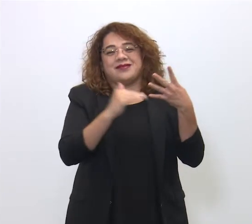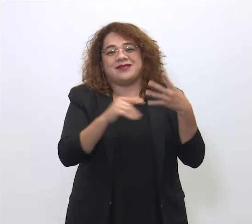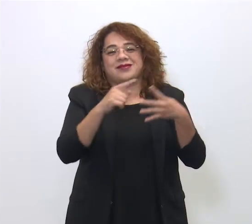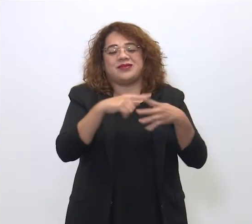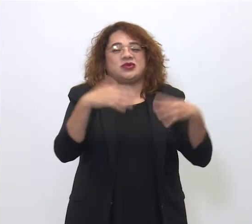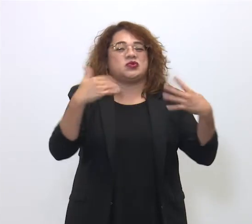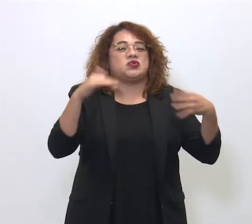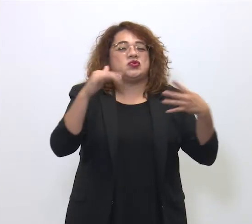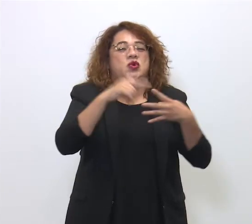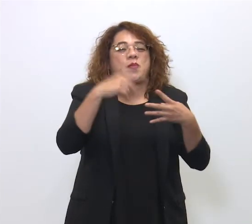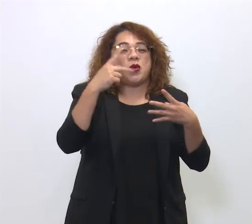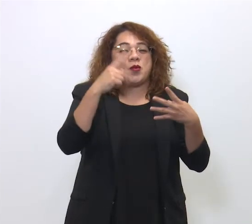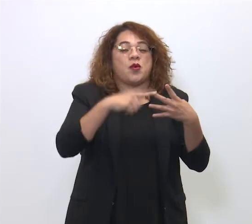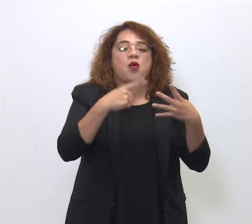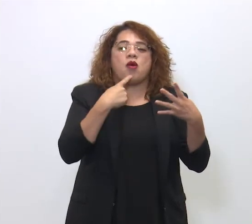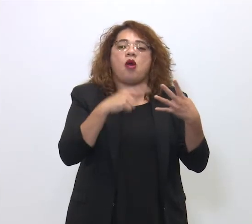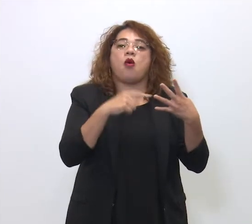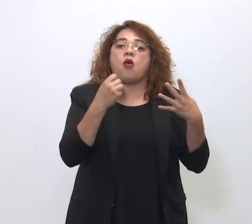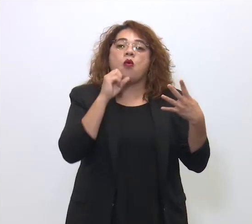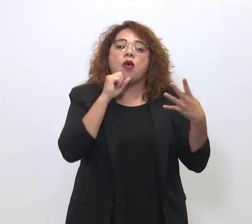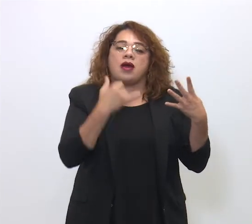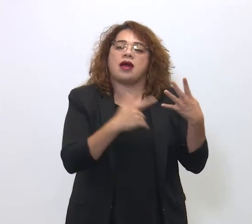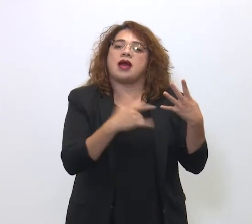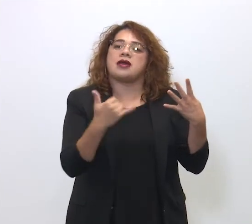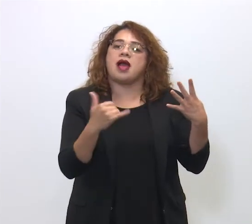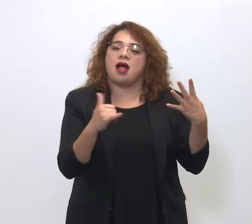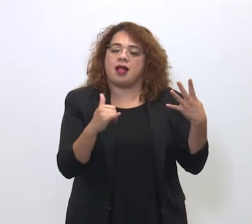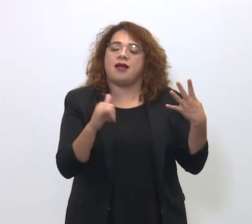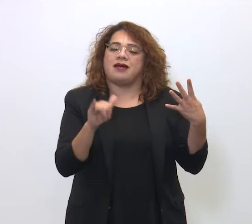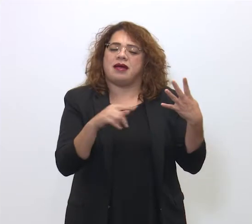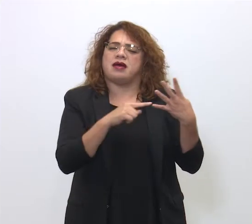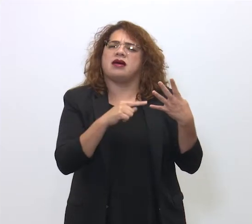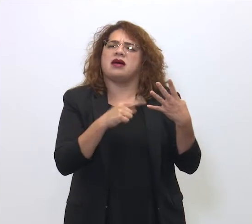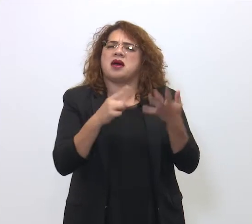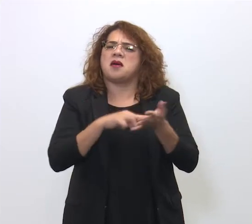And here's a couple changes that we're going to go into and Dr. Davis will go into the details. We